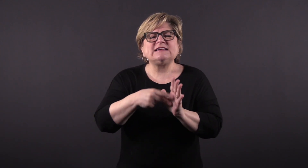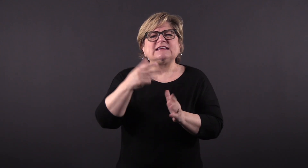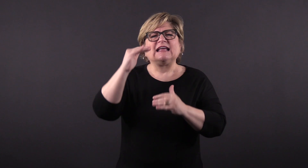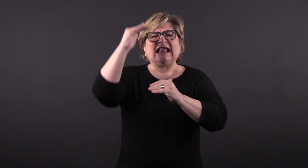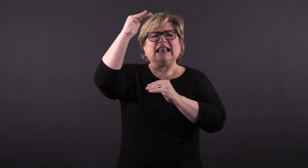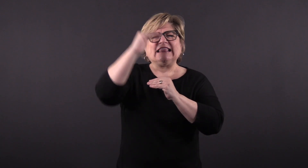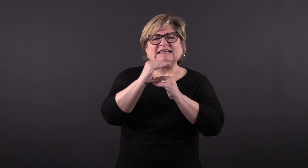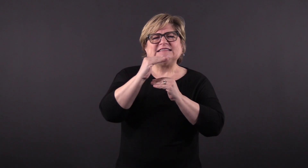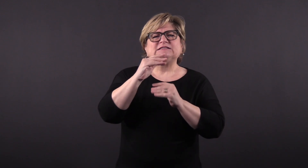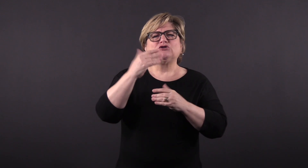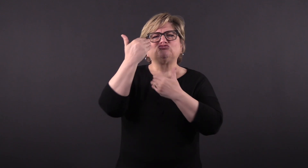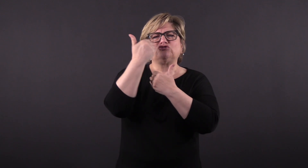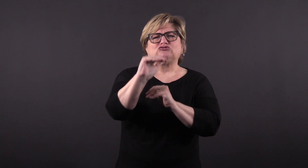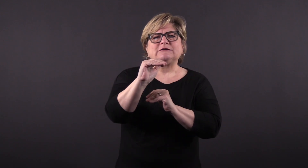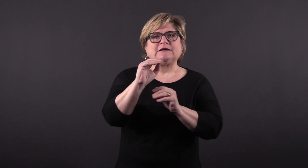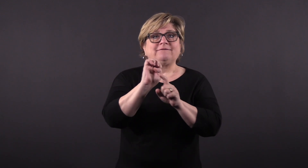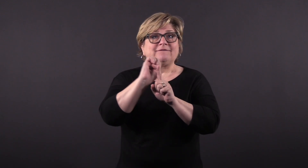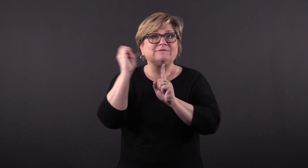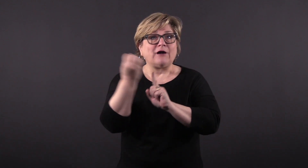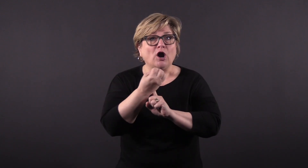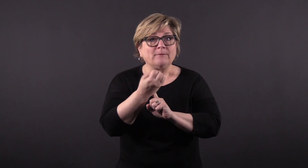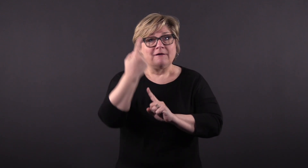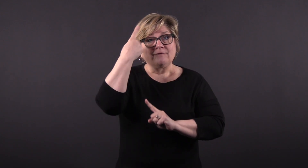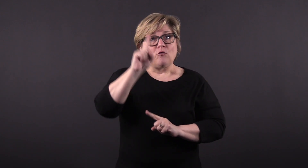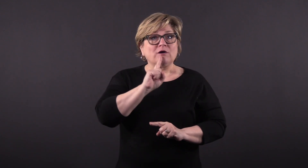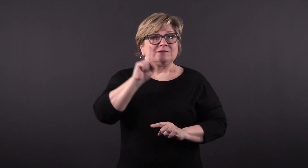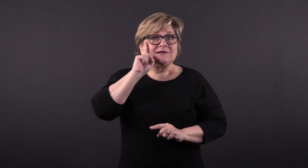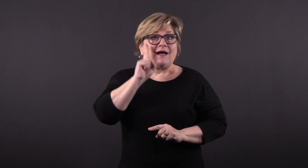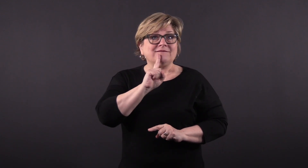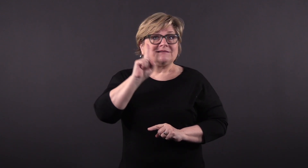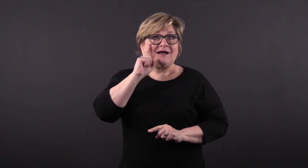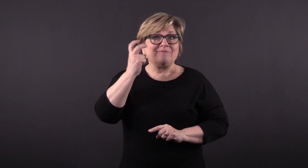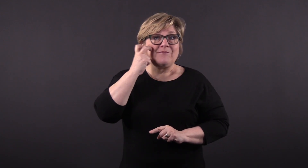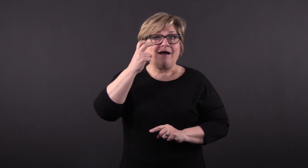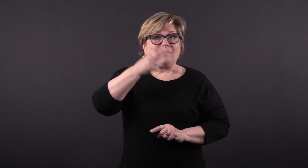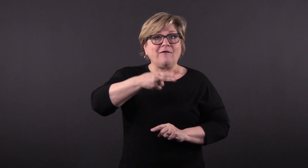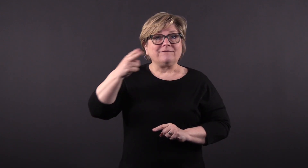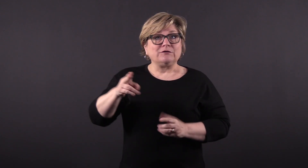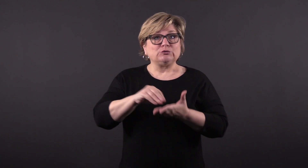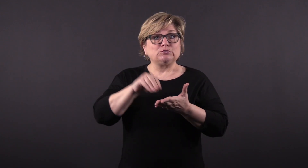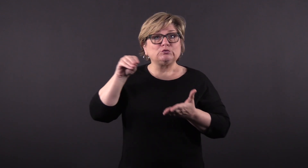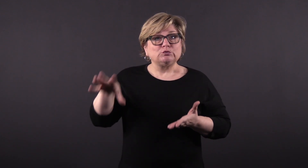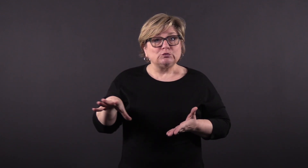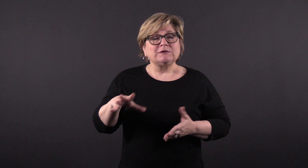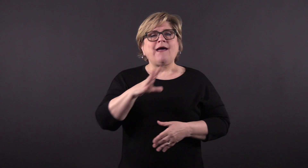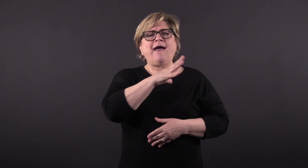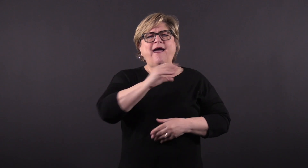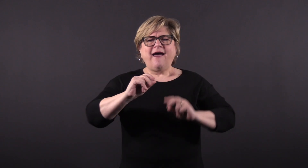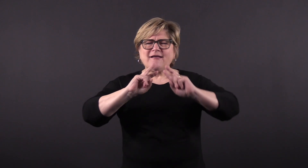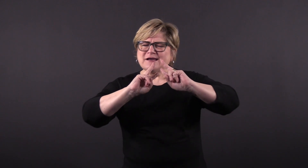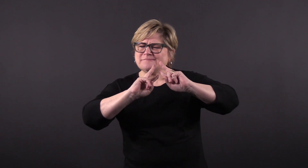Least Restrictive Environment for deaf, deafblind, and hard of hearing students, and examining how the